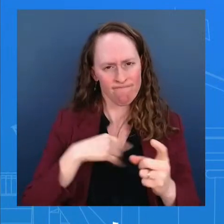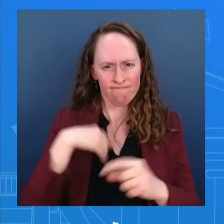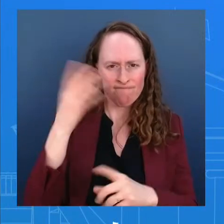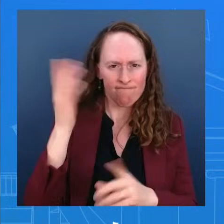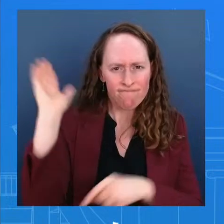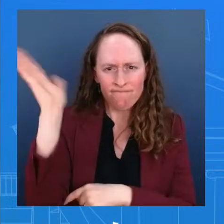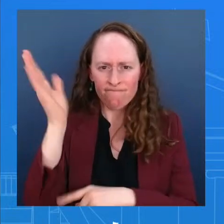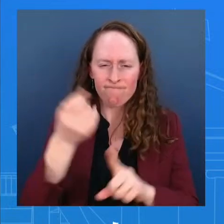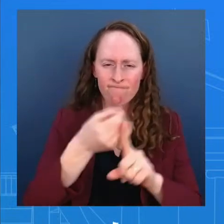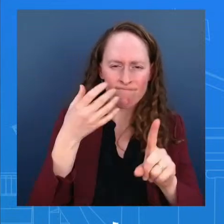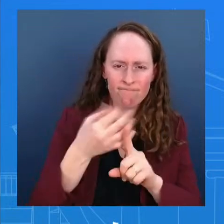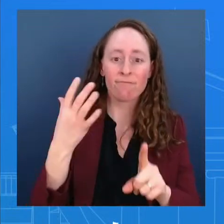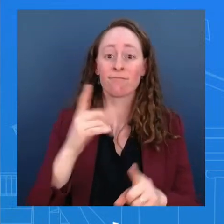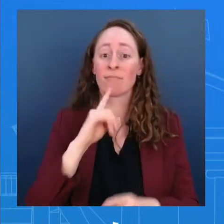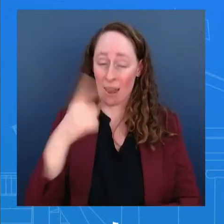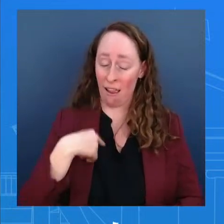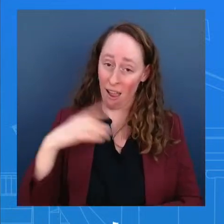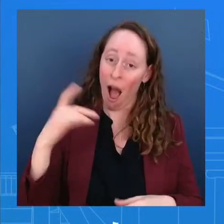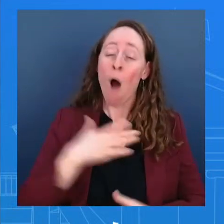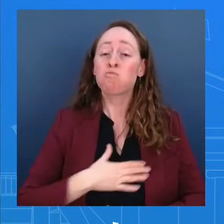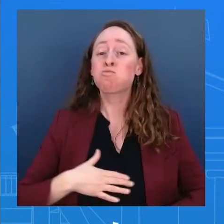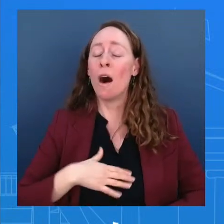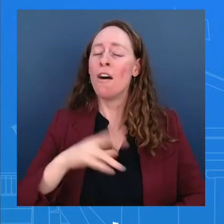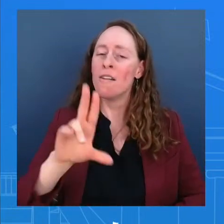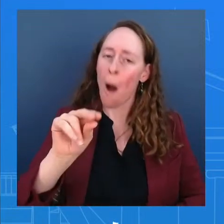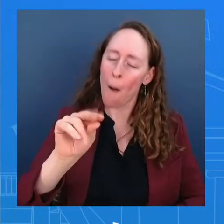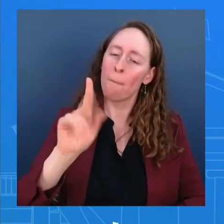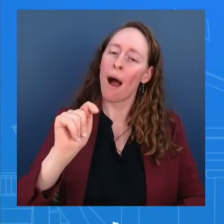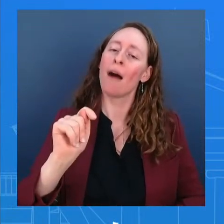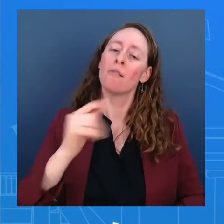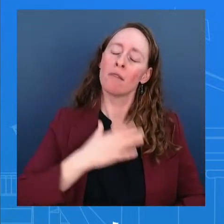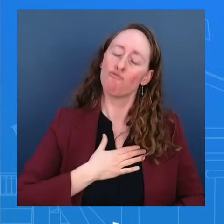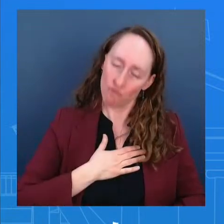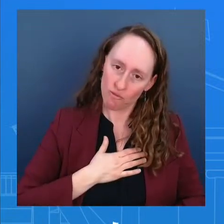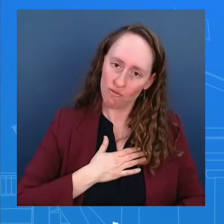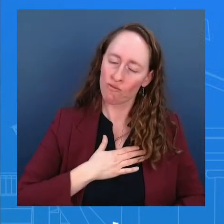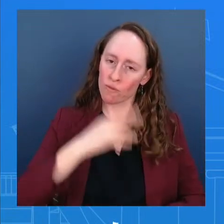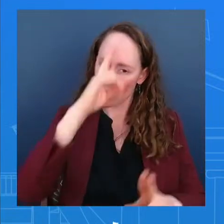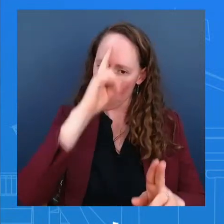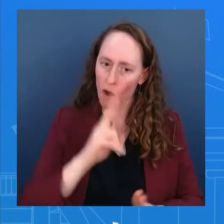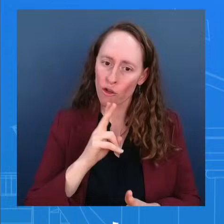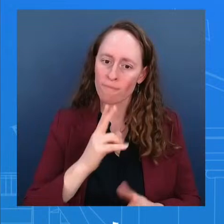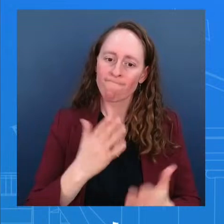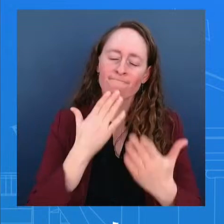So, thank you guys very much. The Press: Thanks, Jake. The Press: Thank you. The Press: We appreciate you coming. Thank you. Ms. Jean-Pierre: Oh, people clapping in the back.